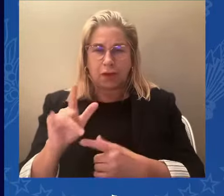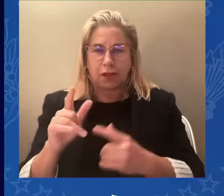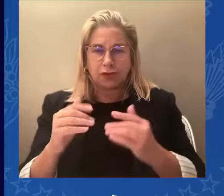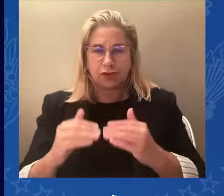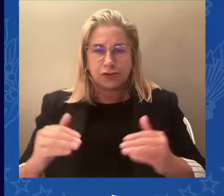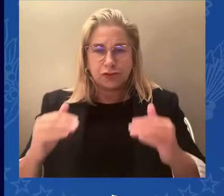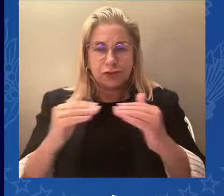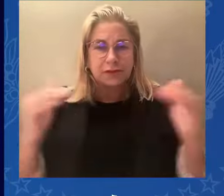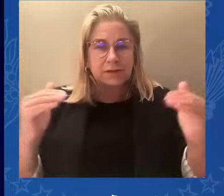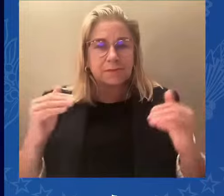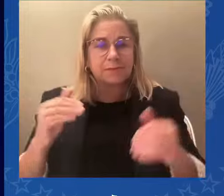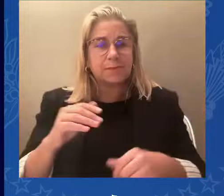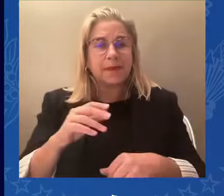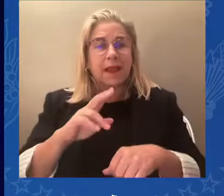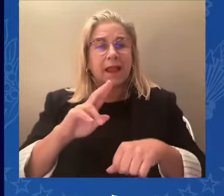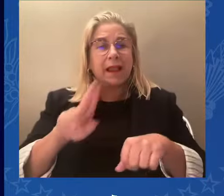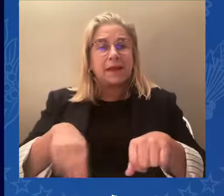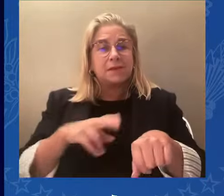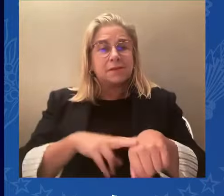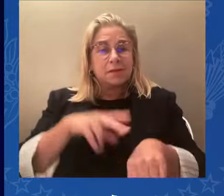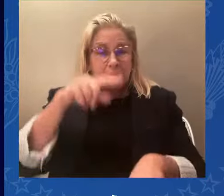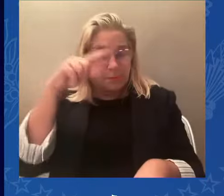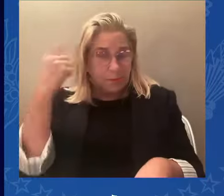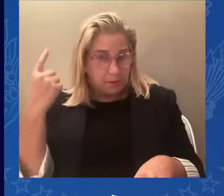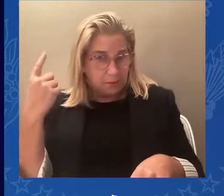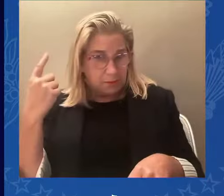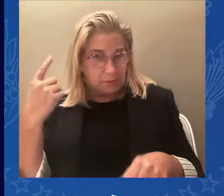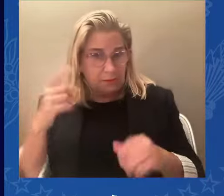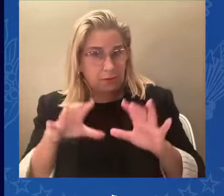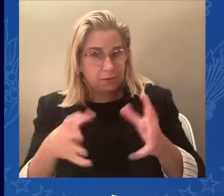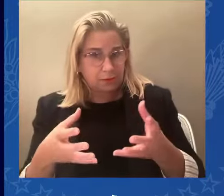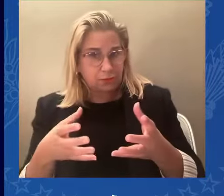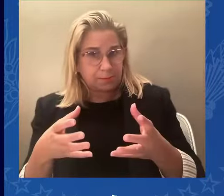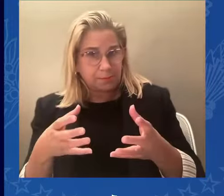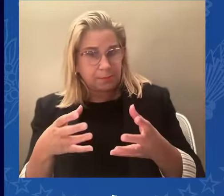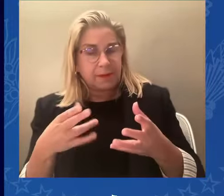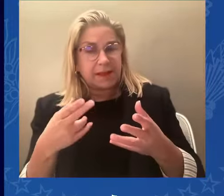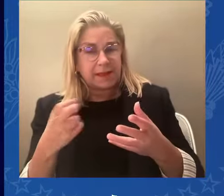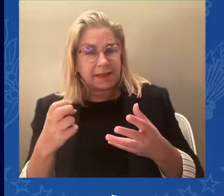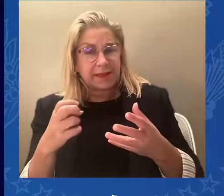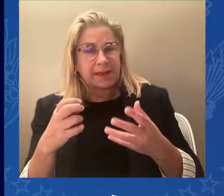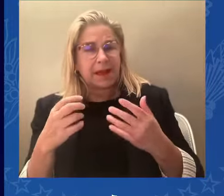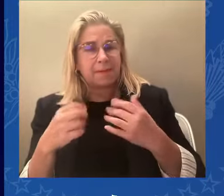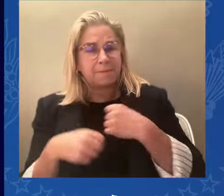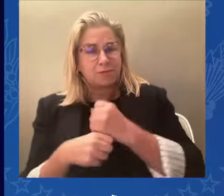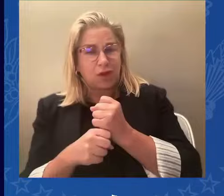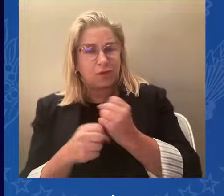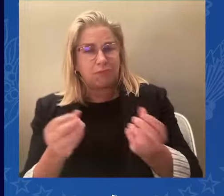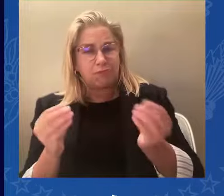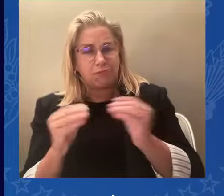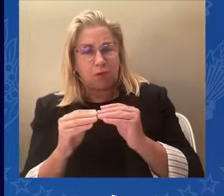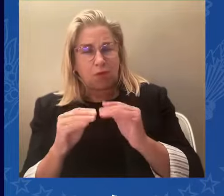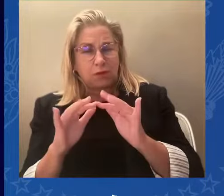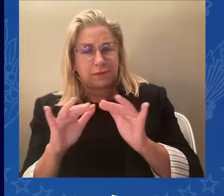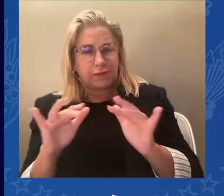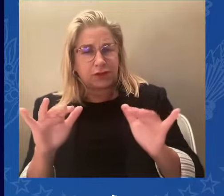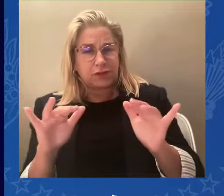from appointing the most diverse administration in U.S. history to ensuring the voices of black Americans are heard at the highest levels of government.